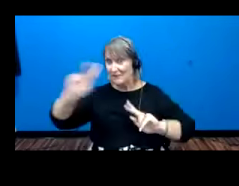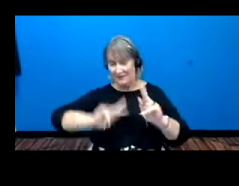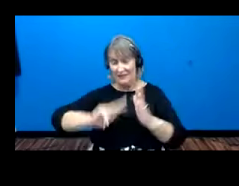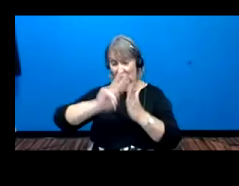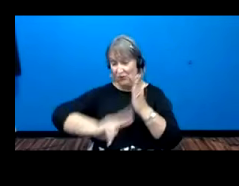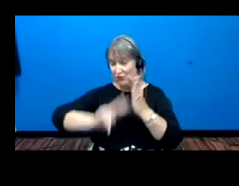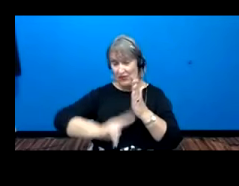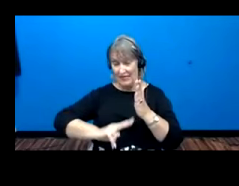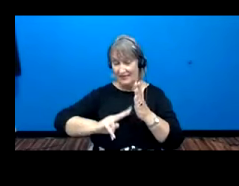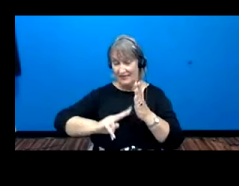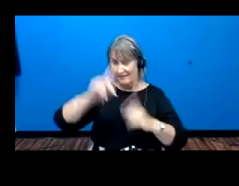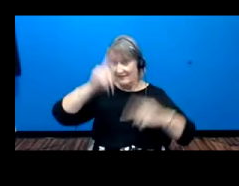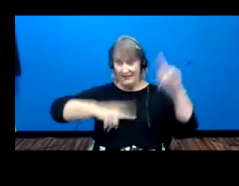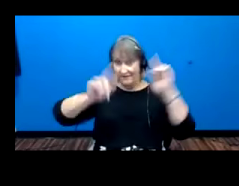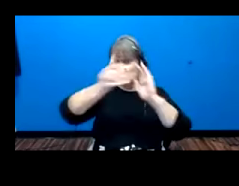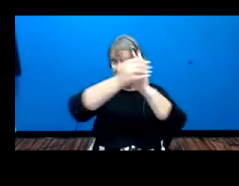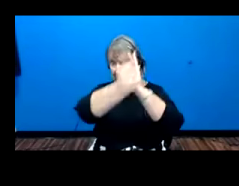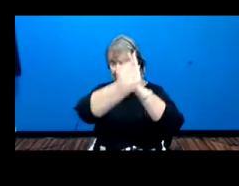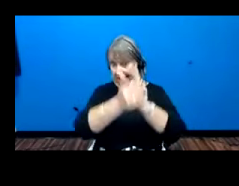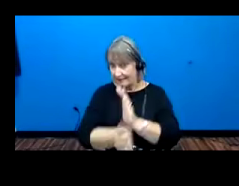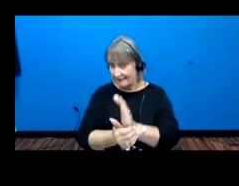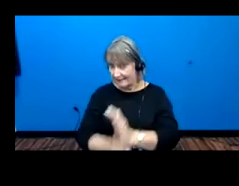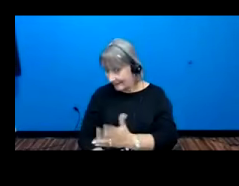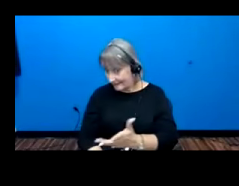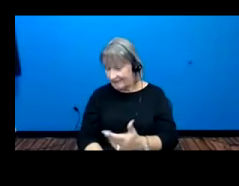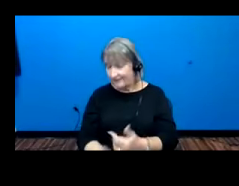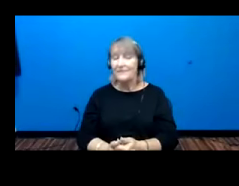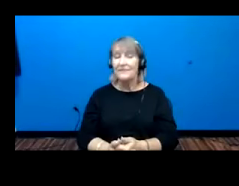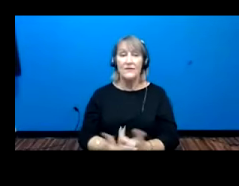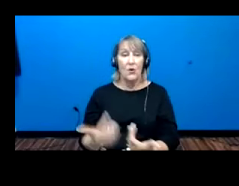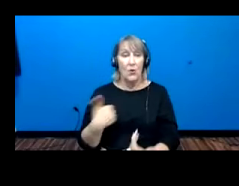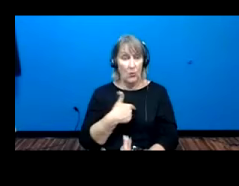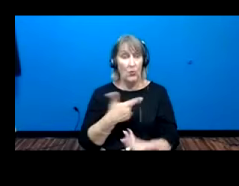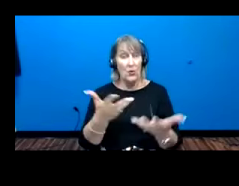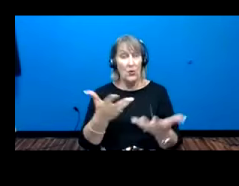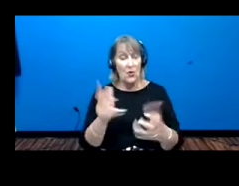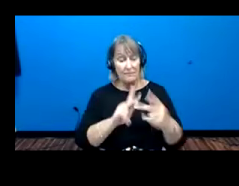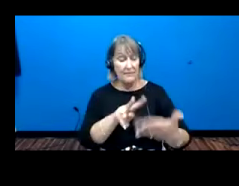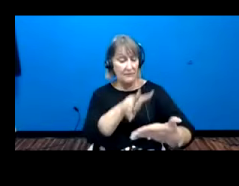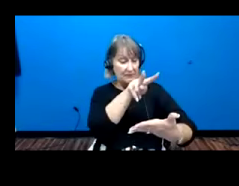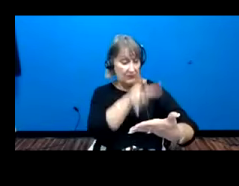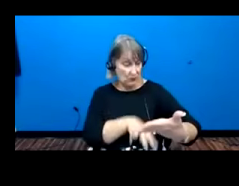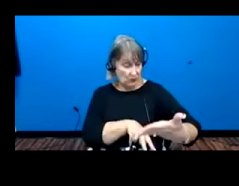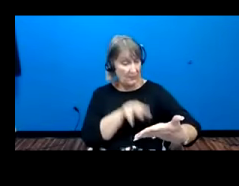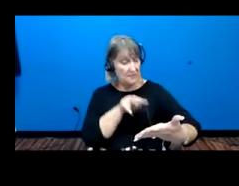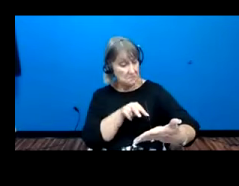and have actually the material that they can action, you know, produce an action whether it's understanding